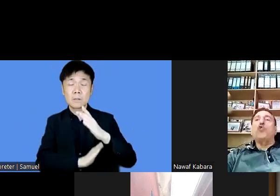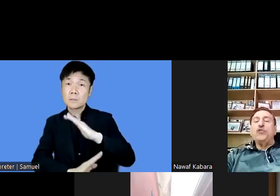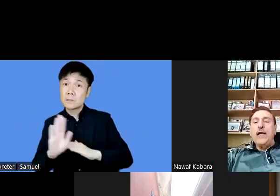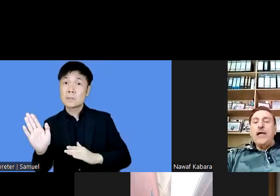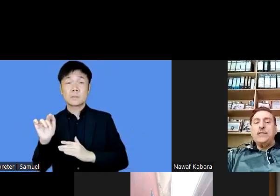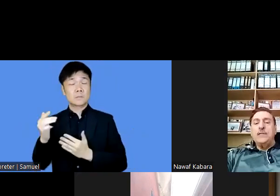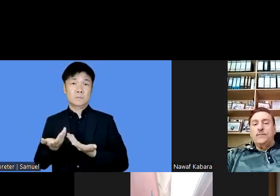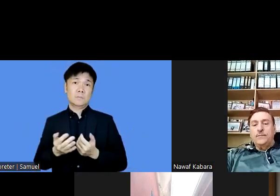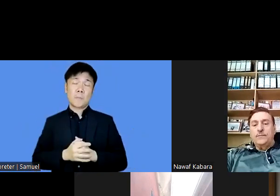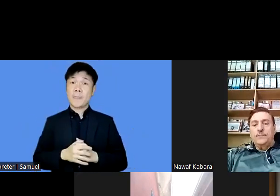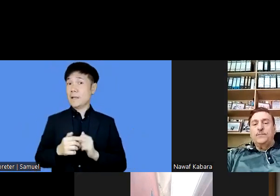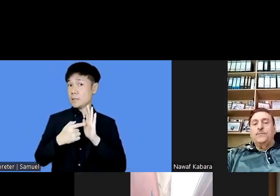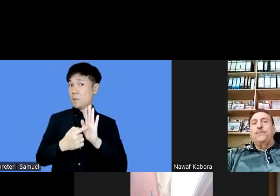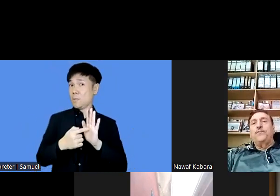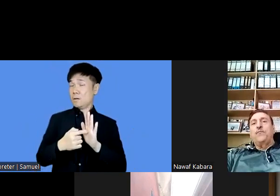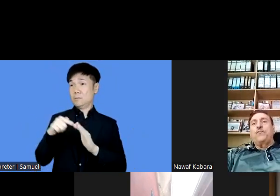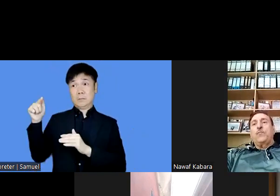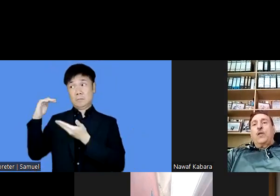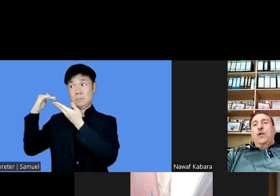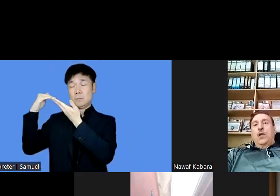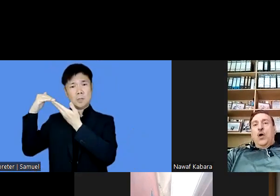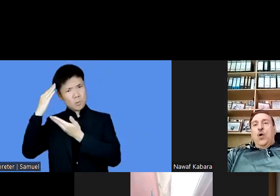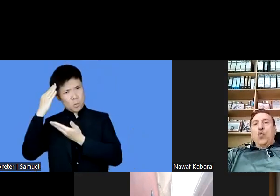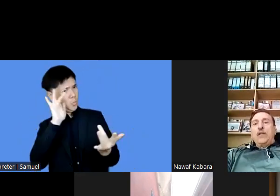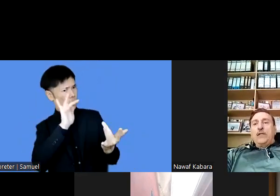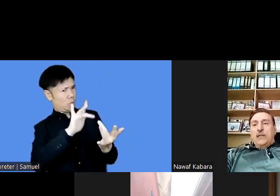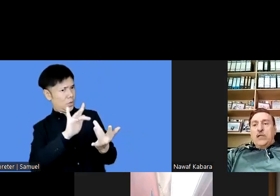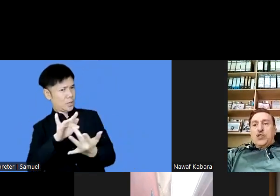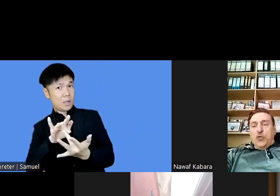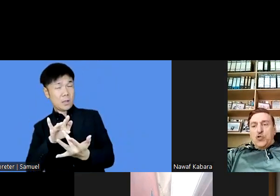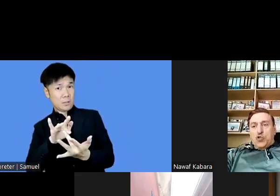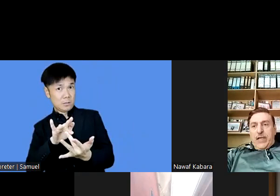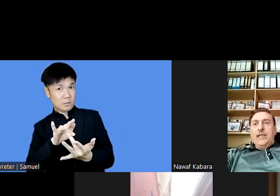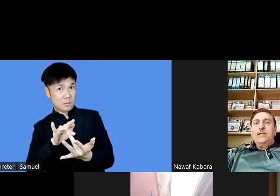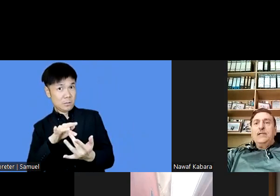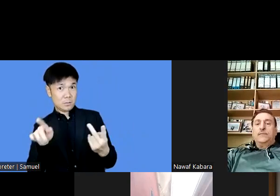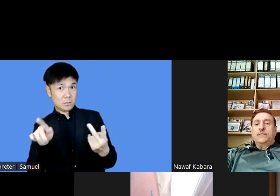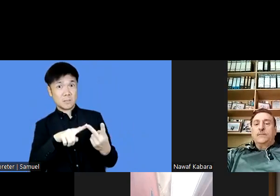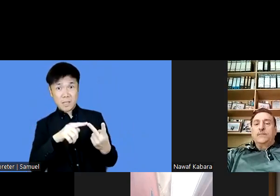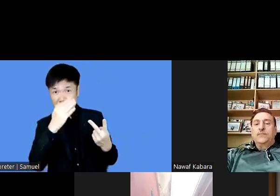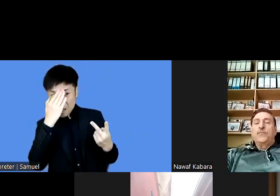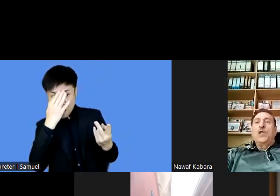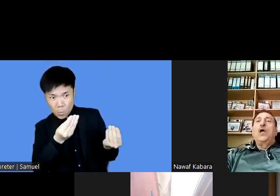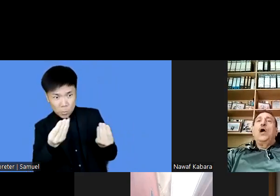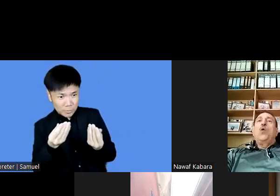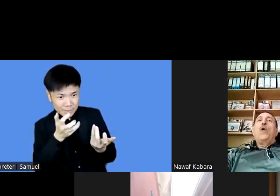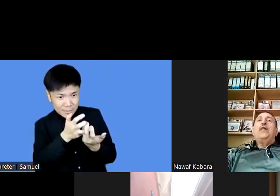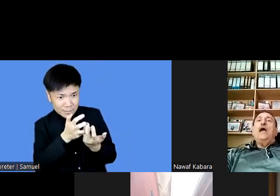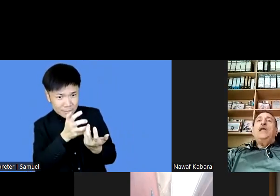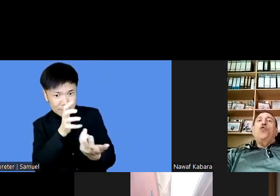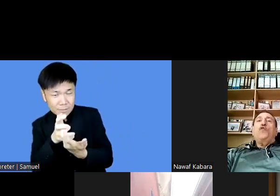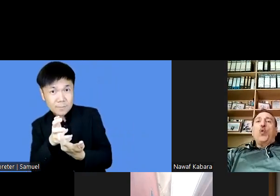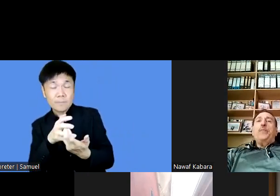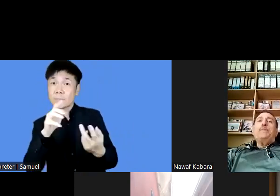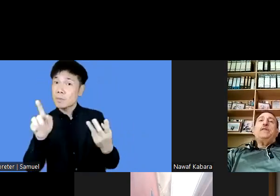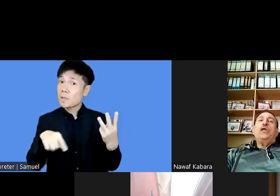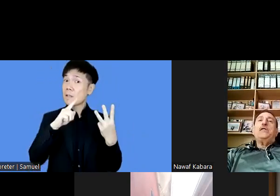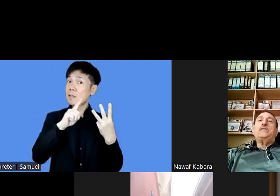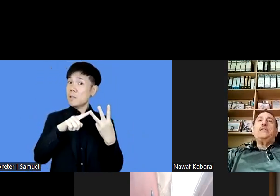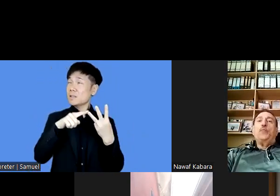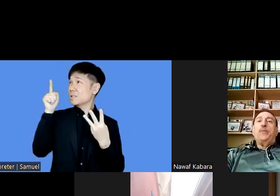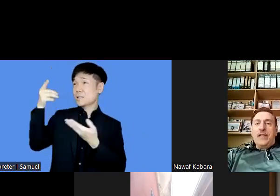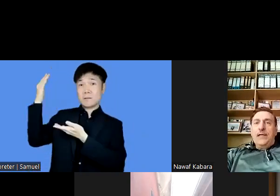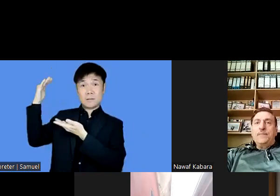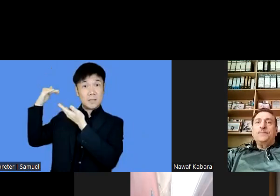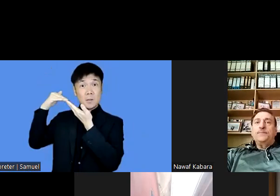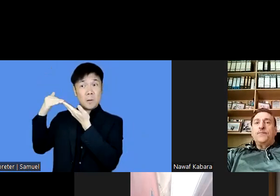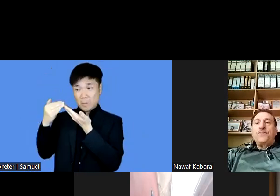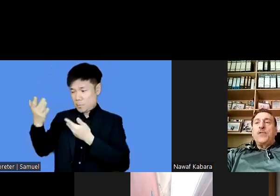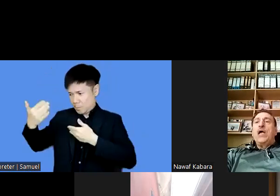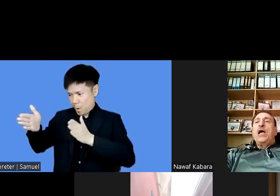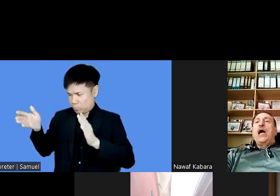contact, what is supposed to be done, what kind of equipment materials need to be ready,